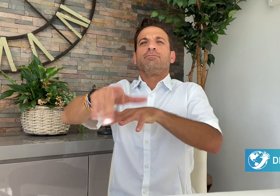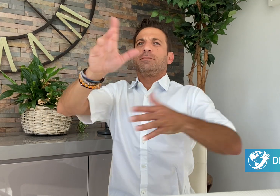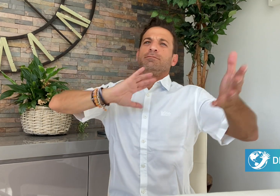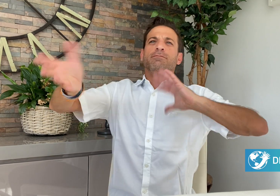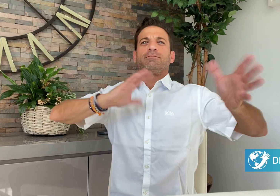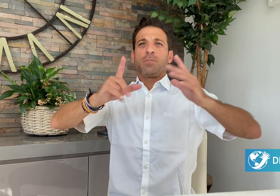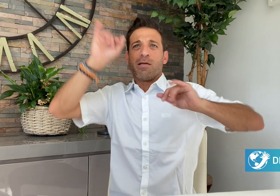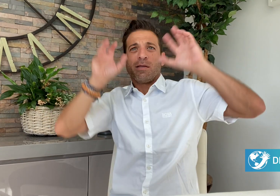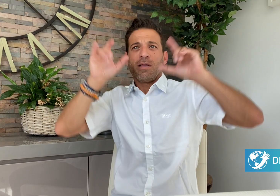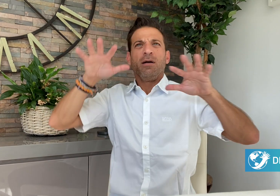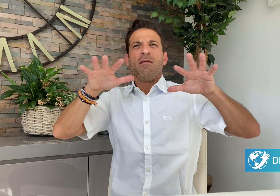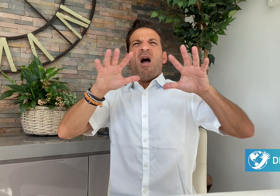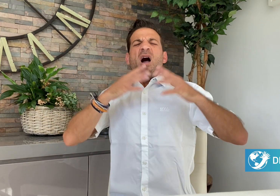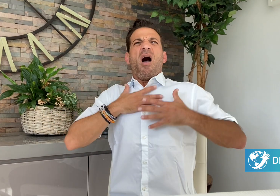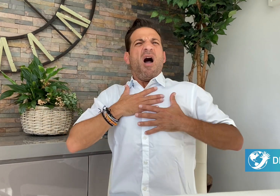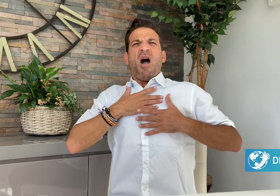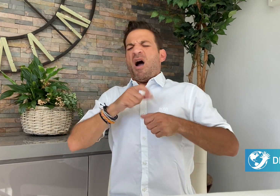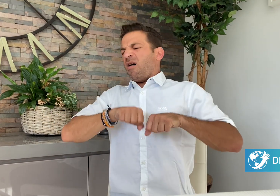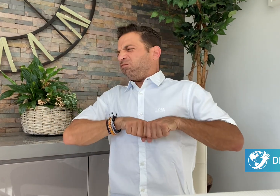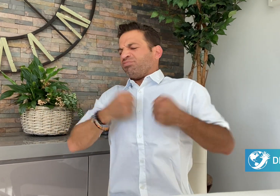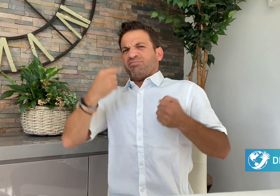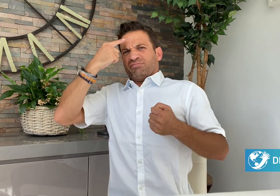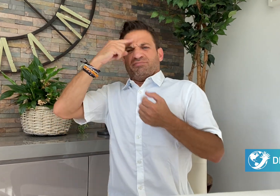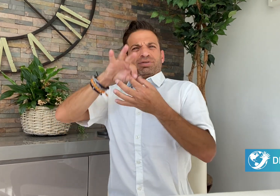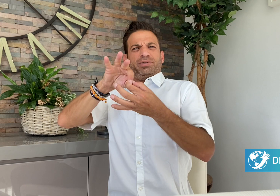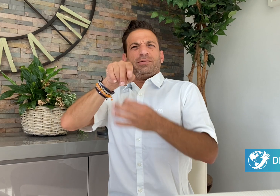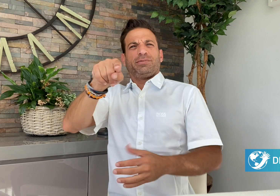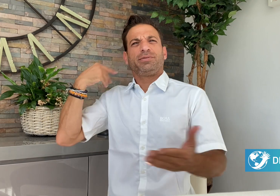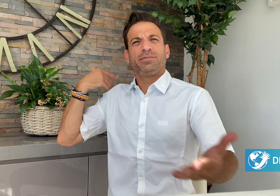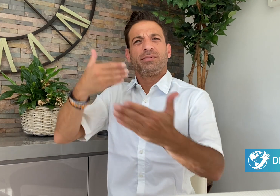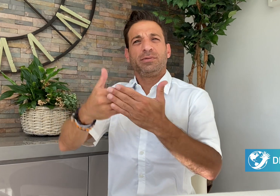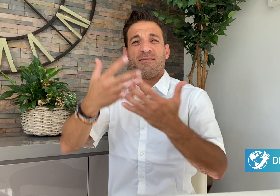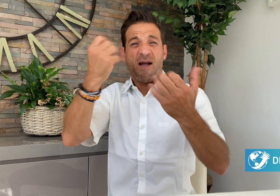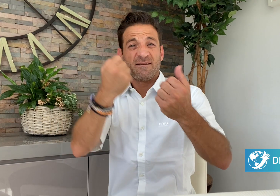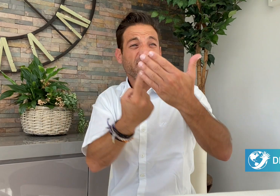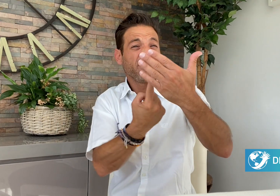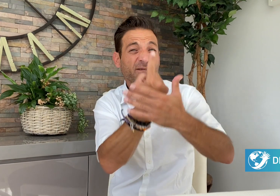There are still some cases of unqualified interpreters showing